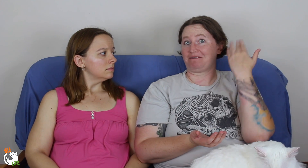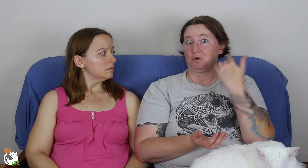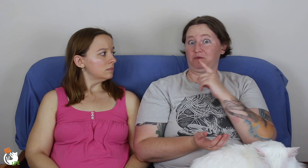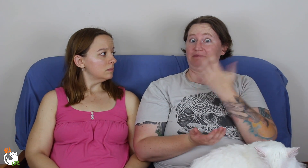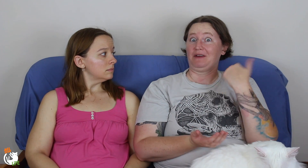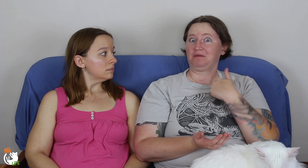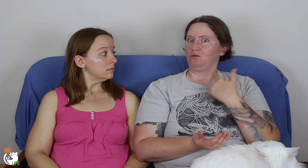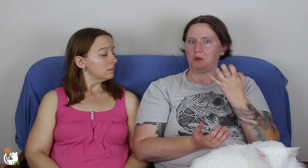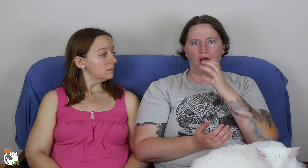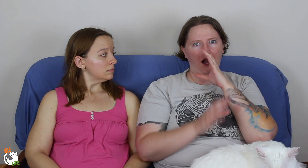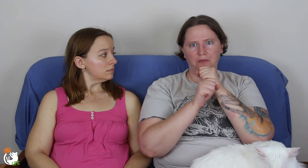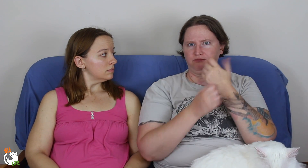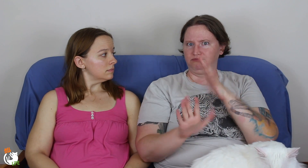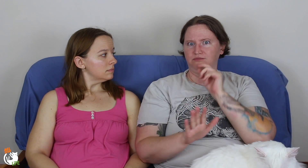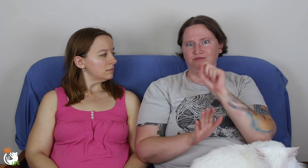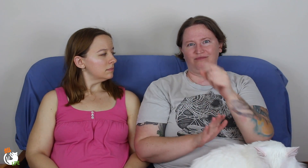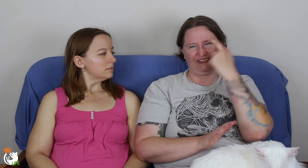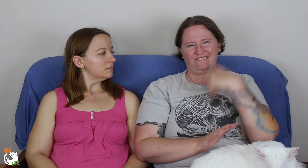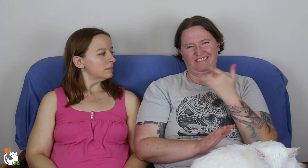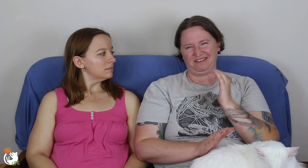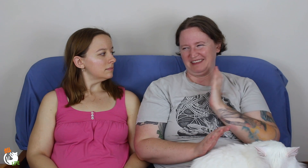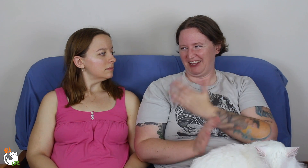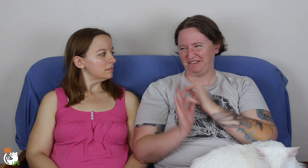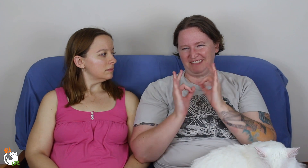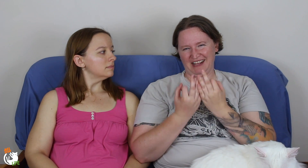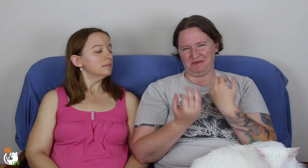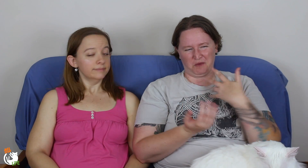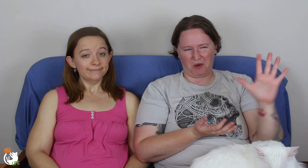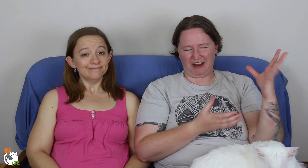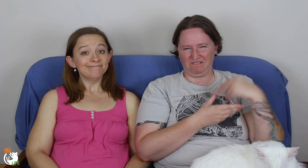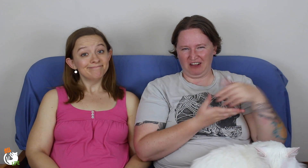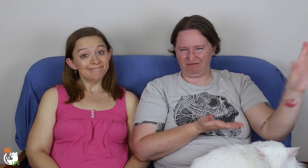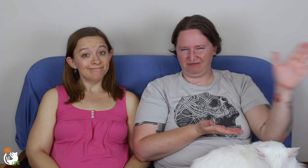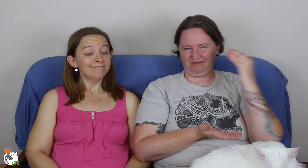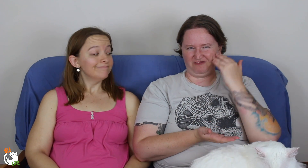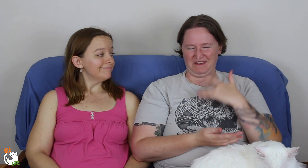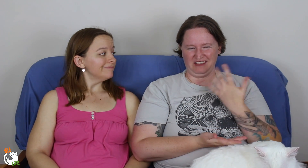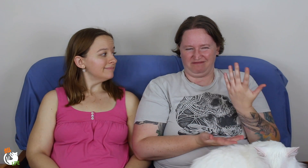before actually we wanted anonymous. We thought, no this is our family. We don't want anyone else involved.